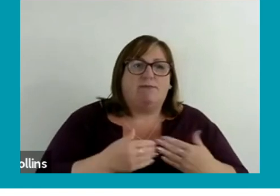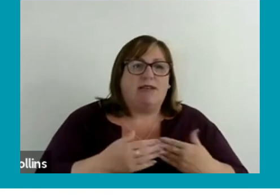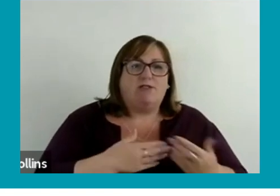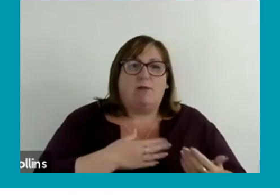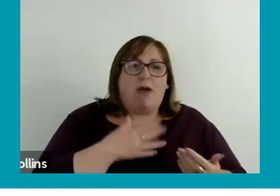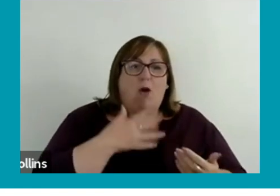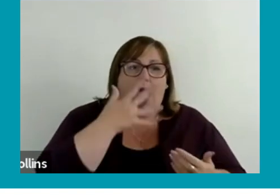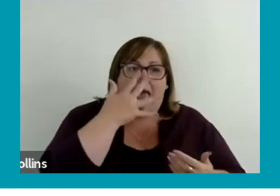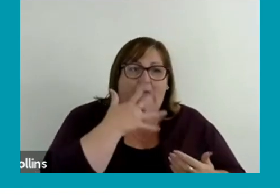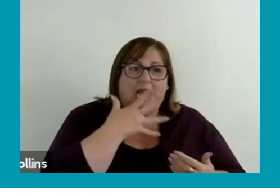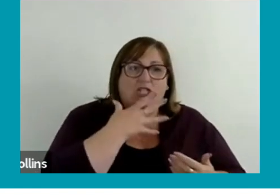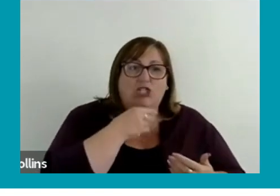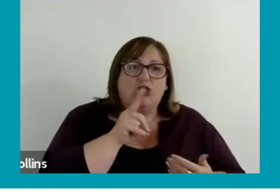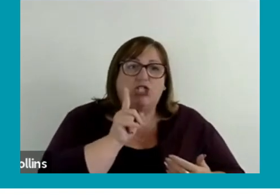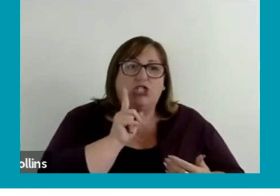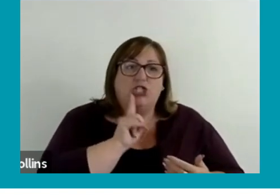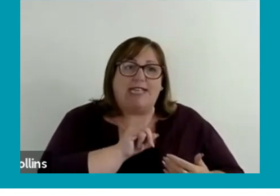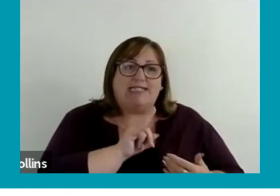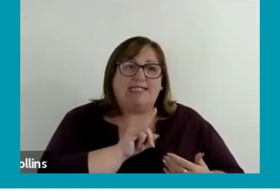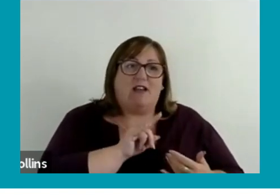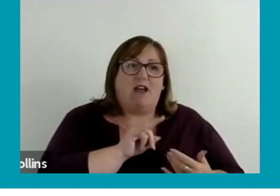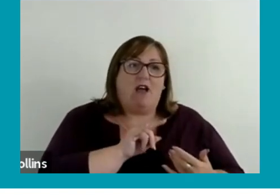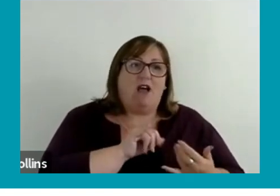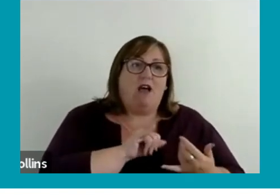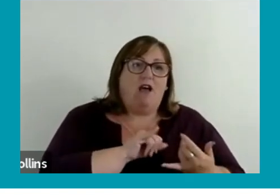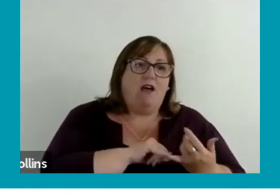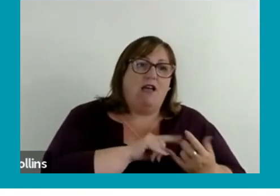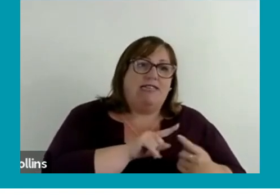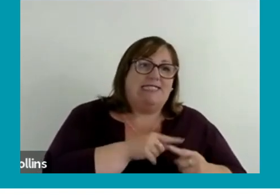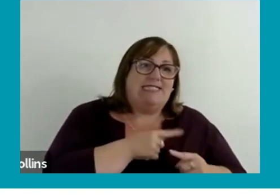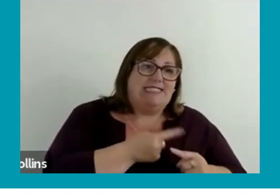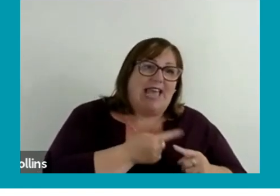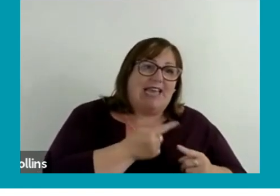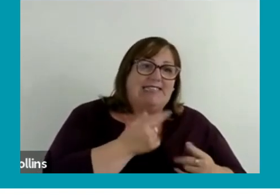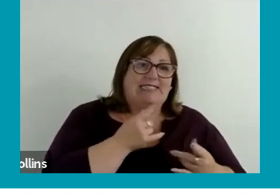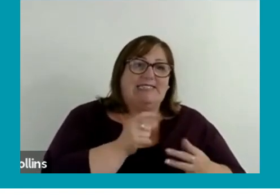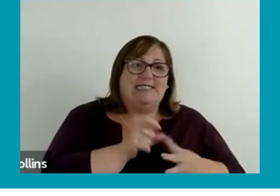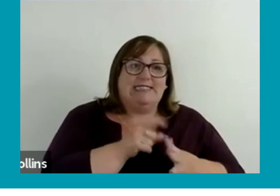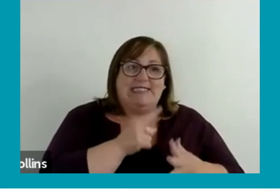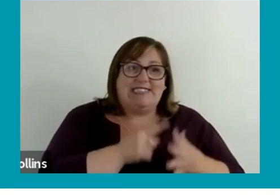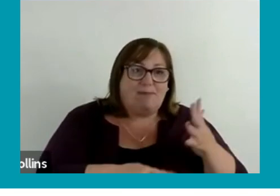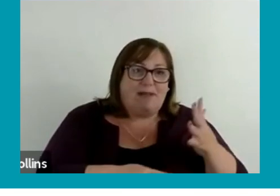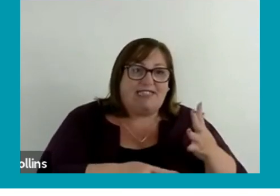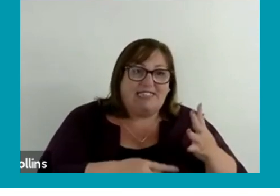get on the Evenbreak job site and start your search right now i would like to say